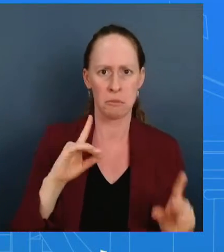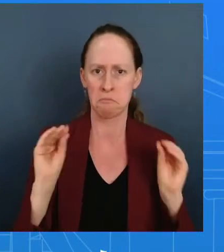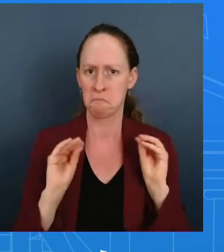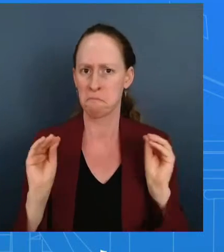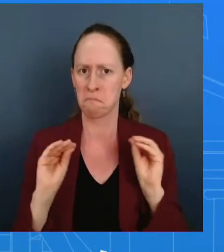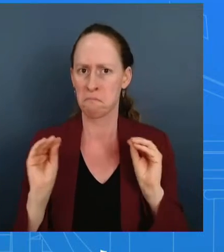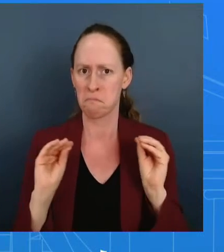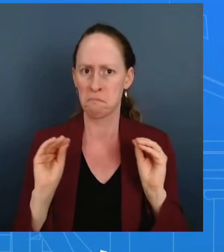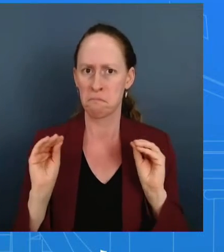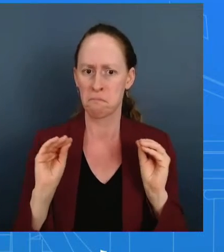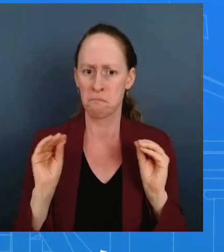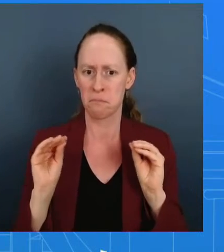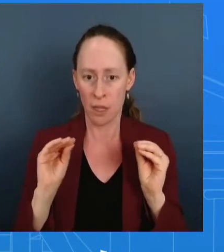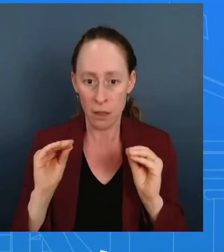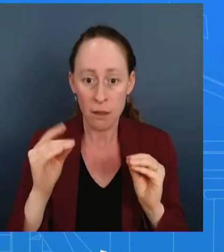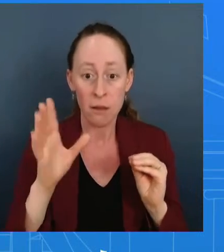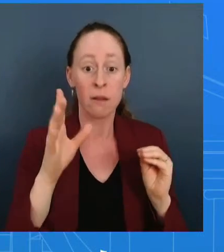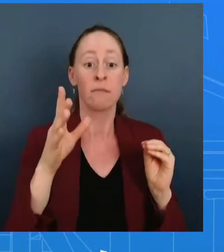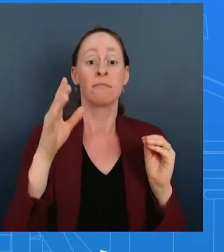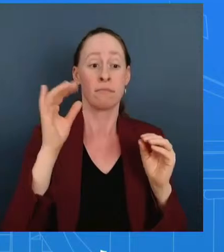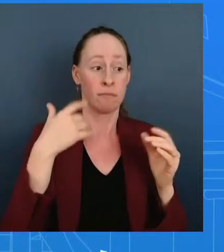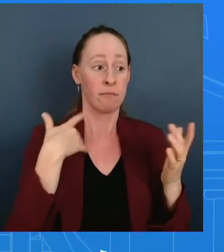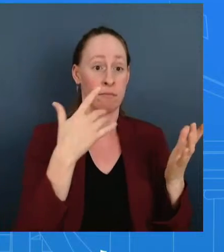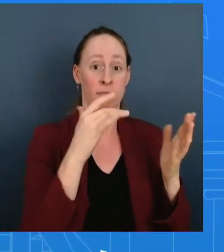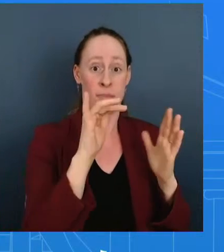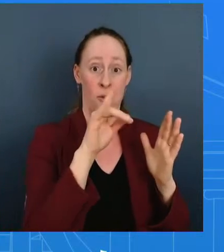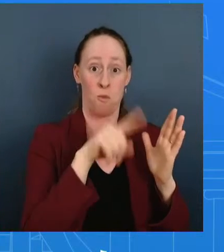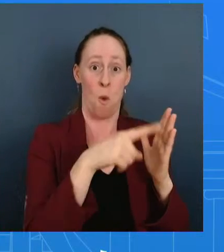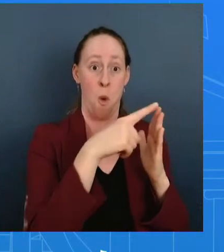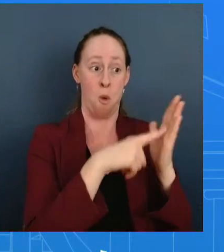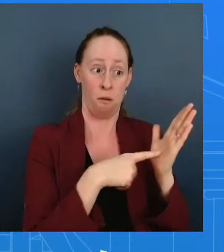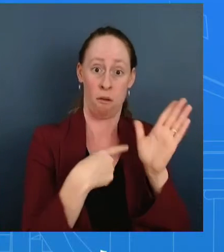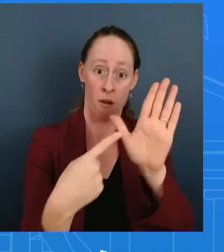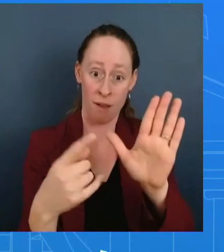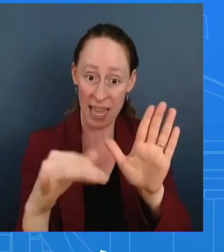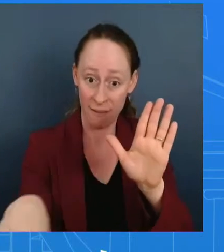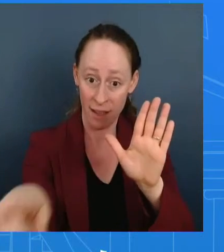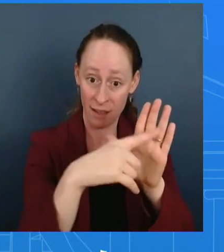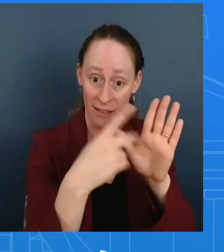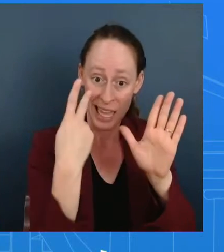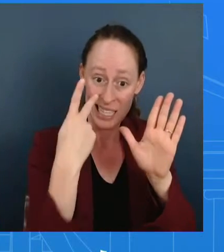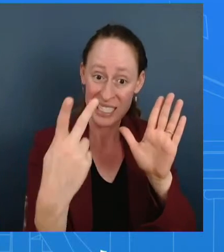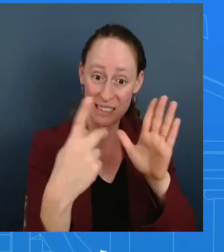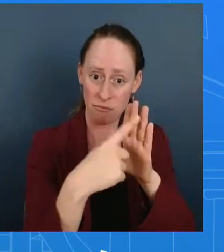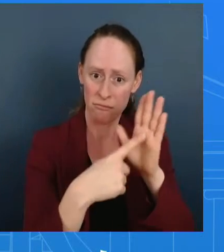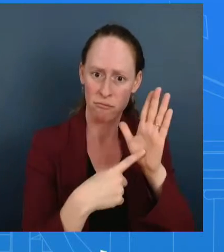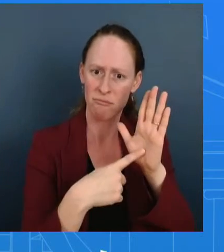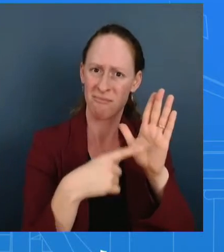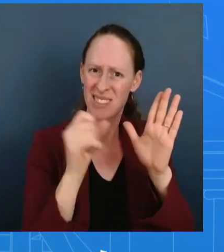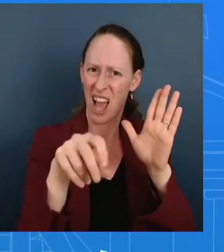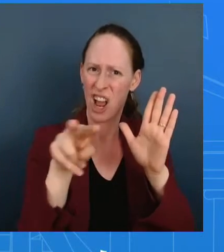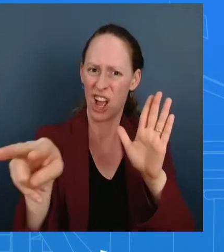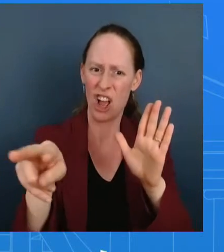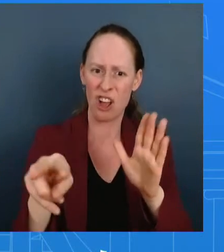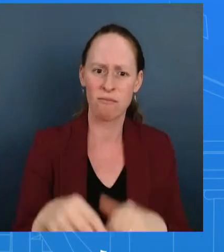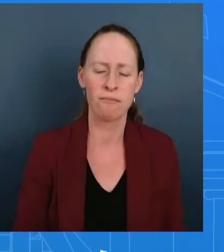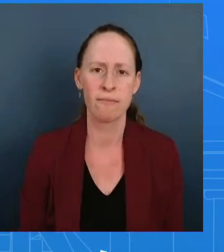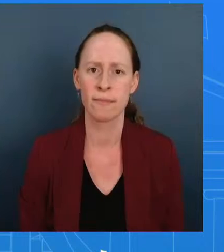So, anyone who is watching can certainly go to our website. The Press: That's not an answer to the question, though, which was this -- Ms. Jean-Pierre: Wh- -- The Press: -- was this expert's visits to -- were his multiple visits to the White House --